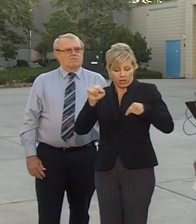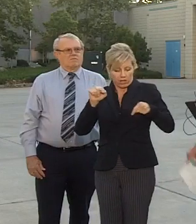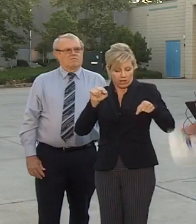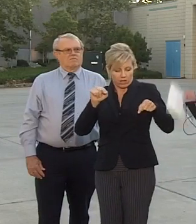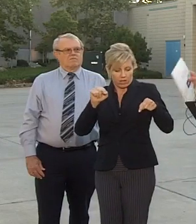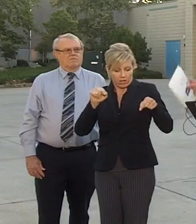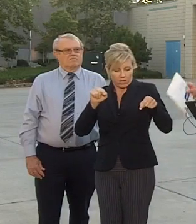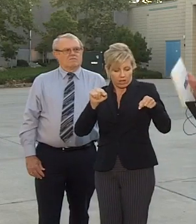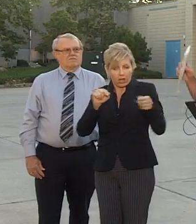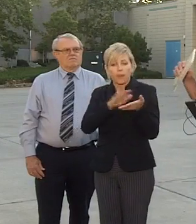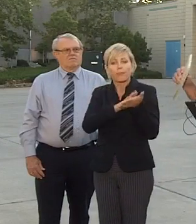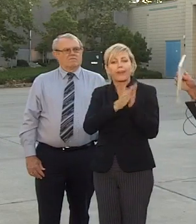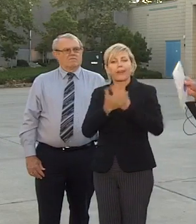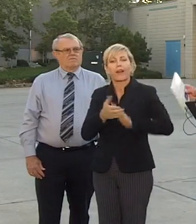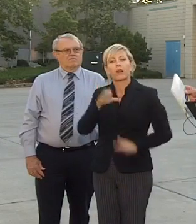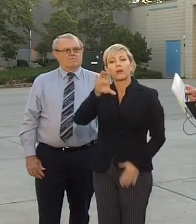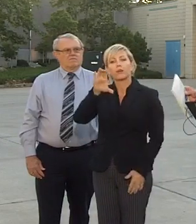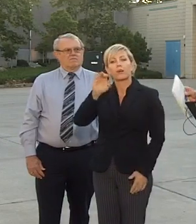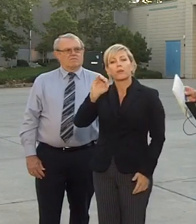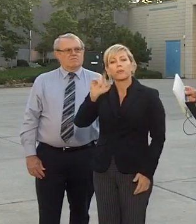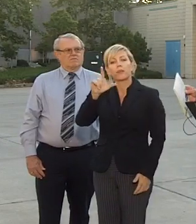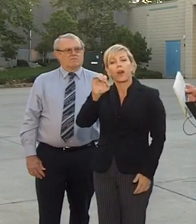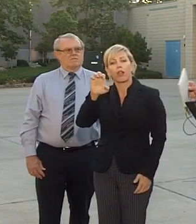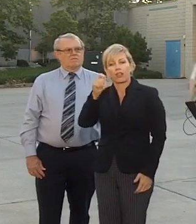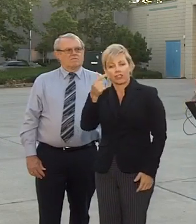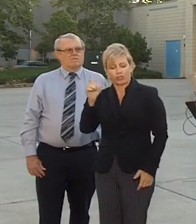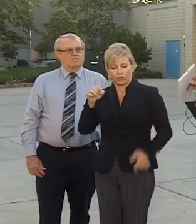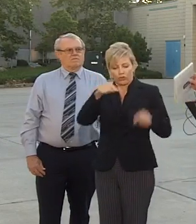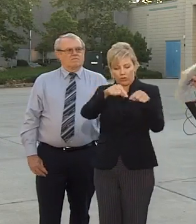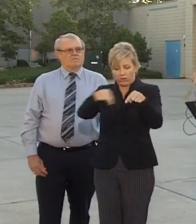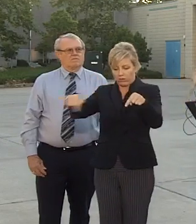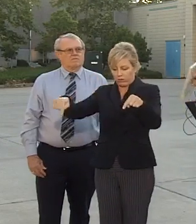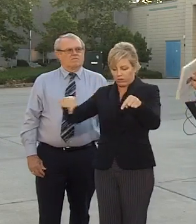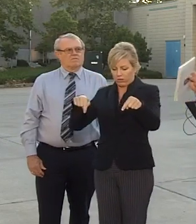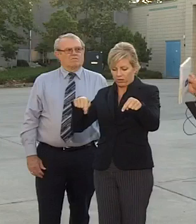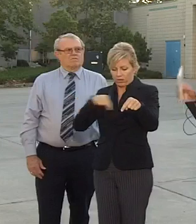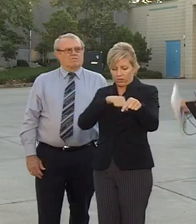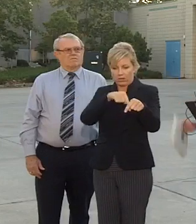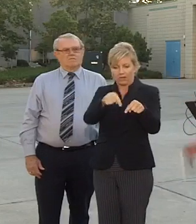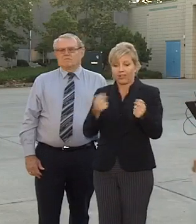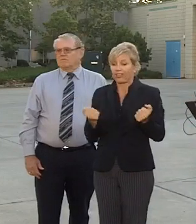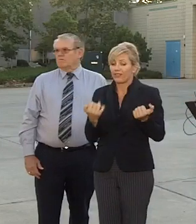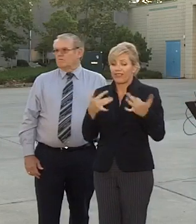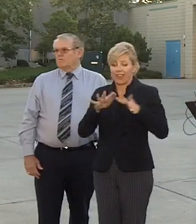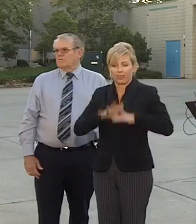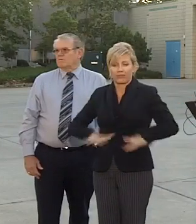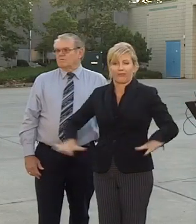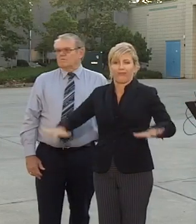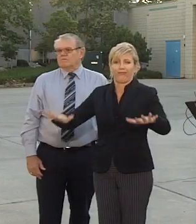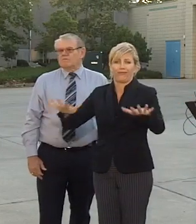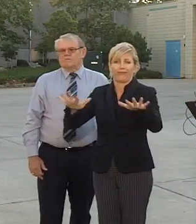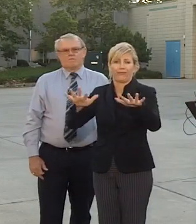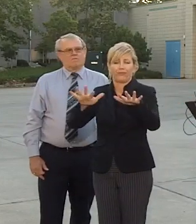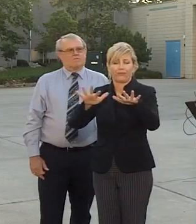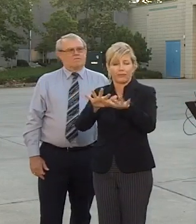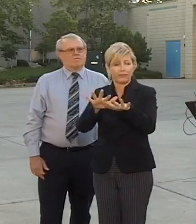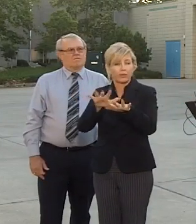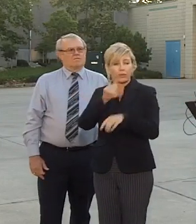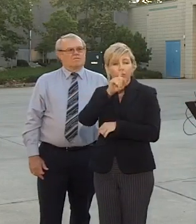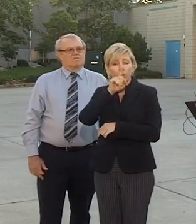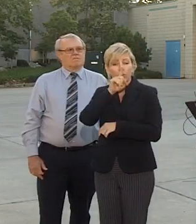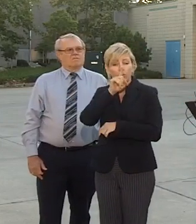college so that boxed area is fires fingered all throughout their the division group supervisors